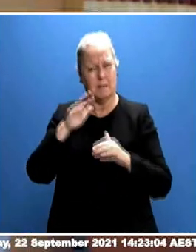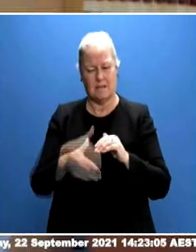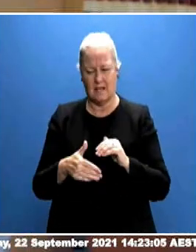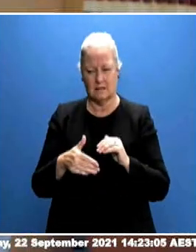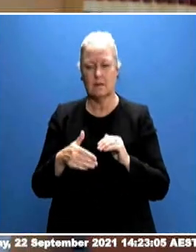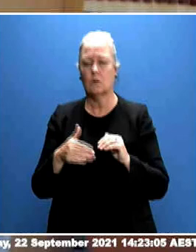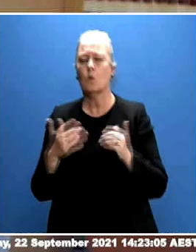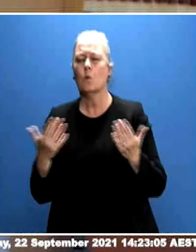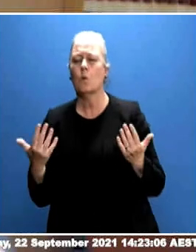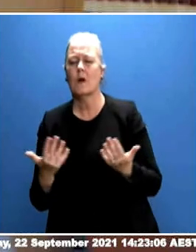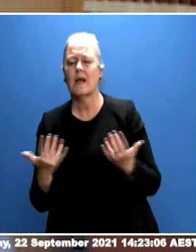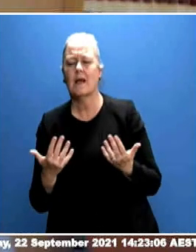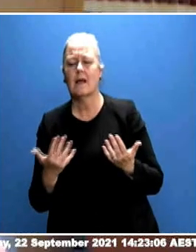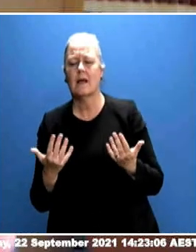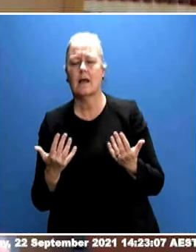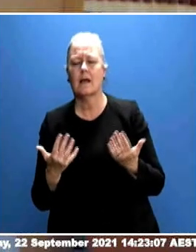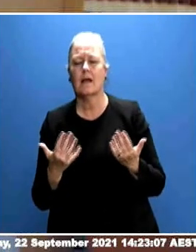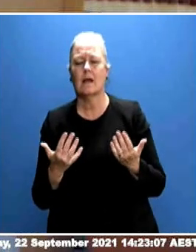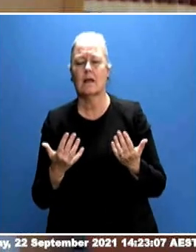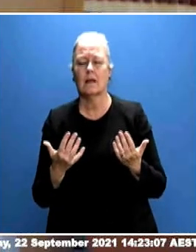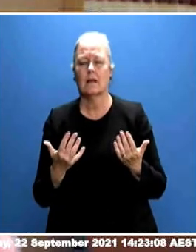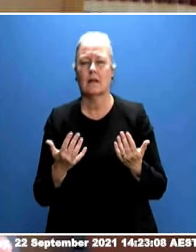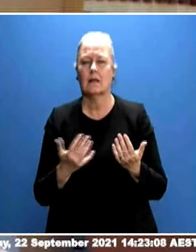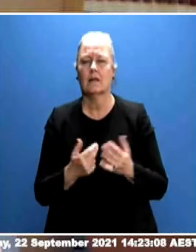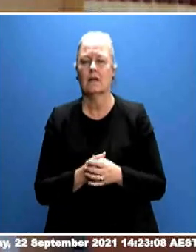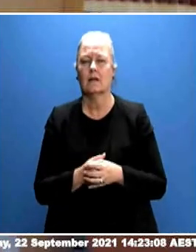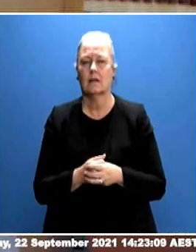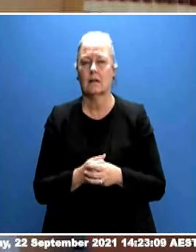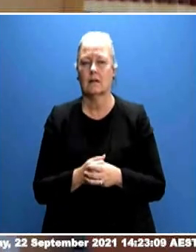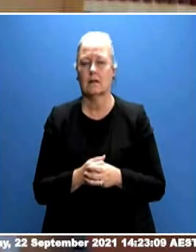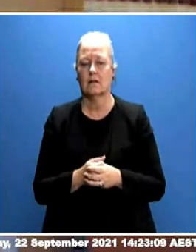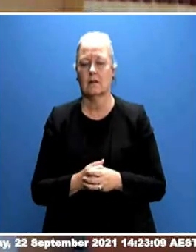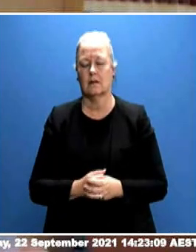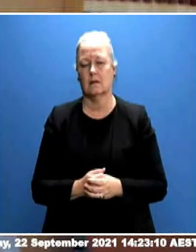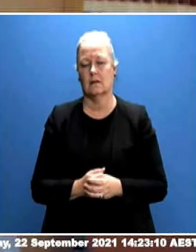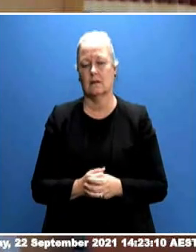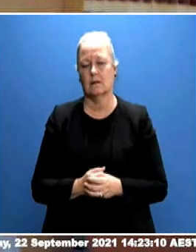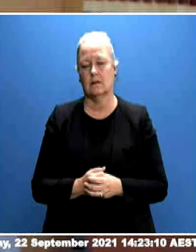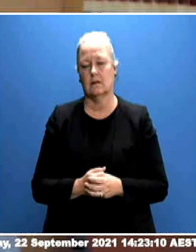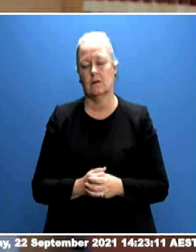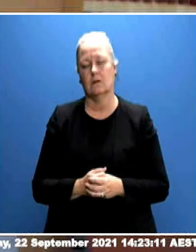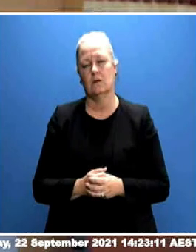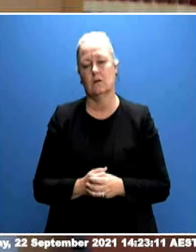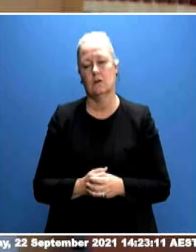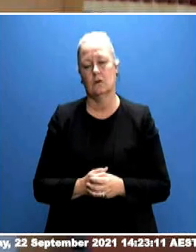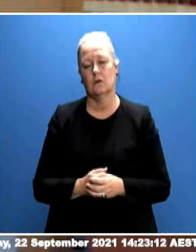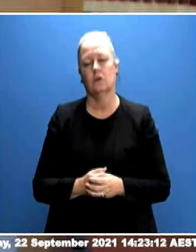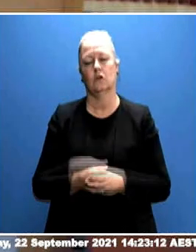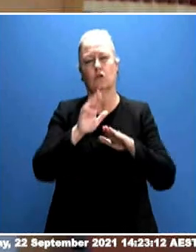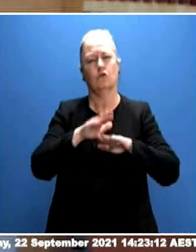Children come from a range of different placements in a referral. They can be in a foster placement and they can return to that.